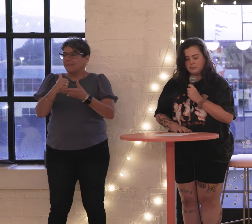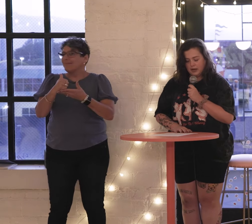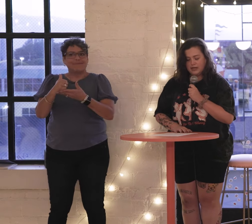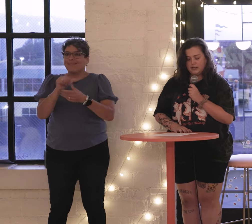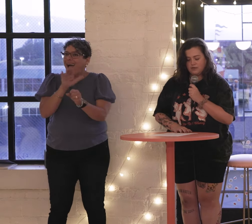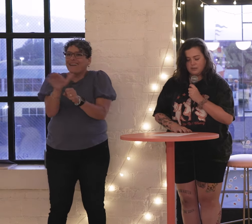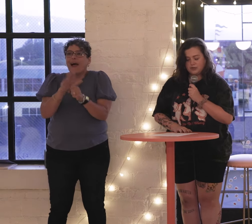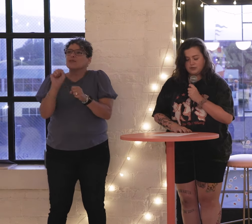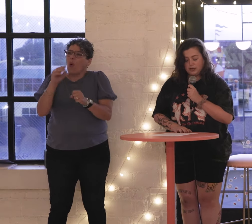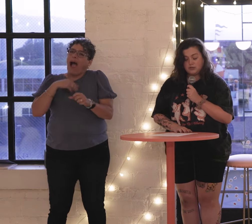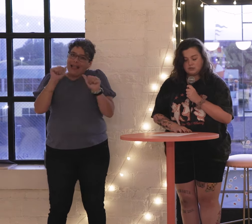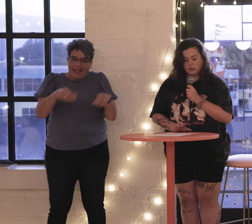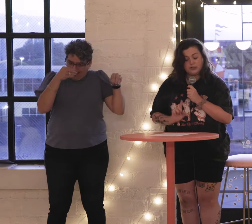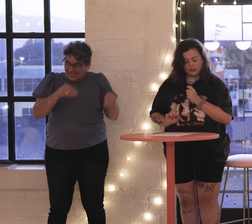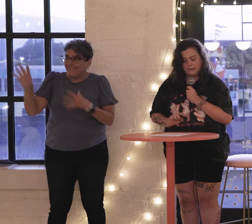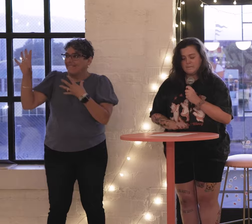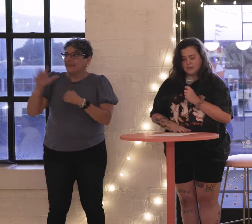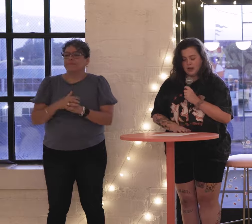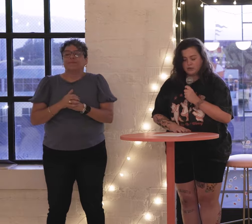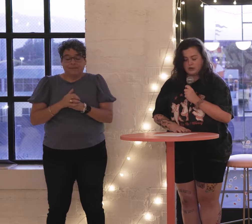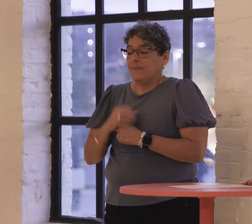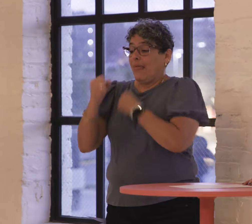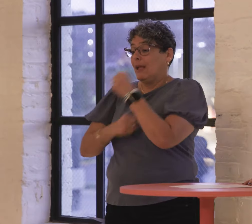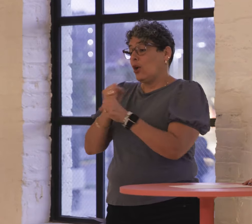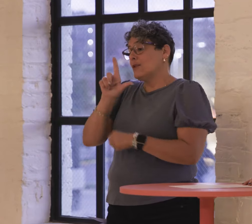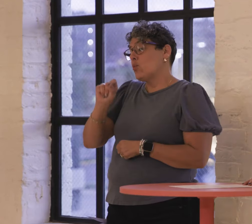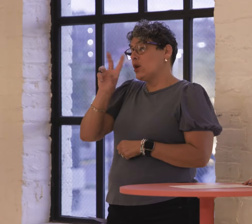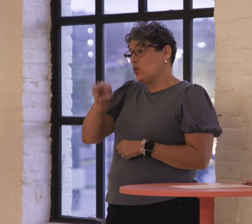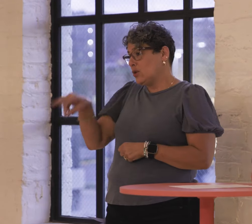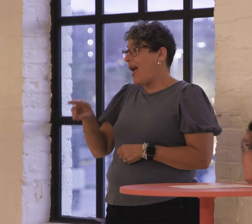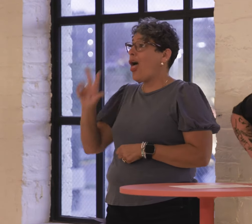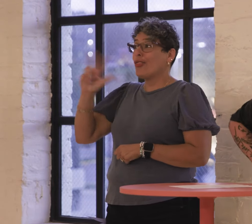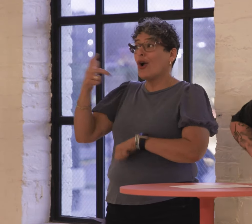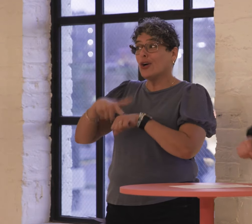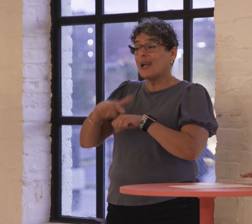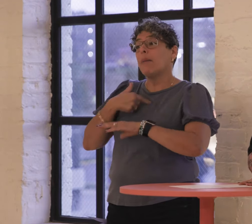But in November 2022, I was driving home from my third Omaha trip